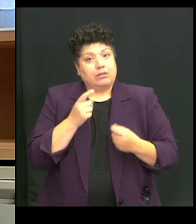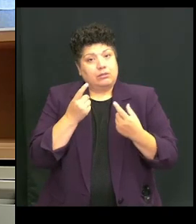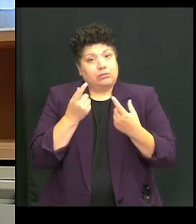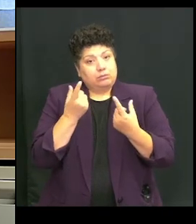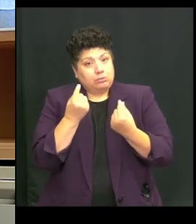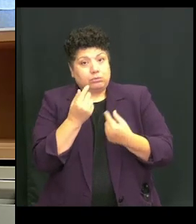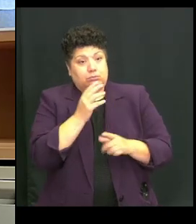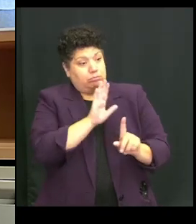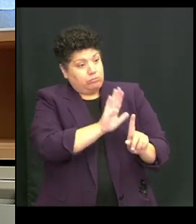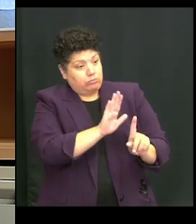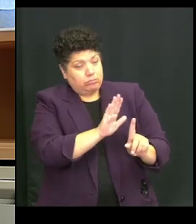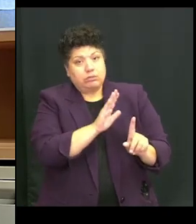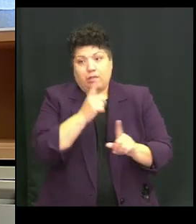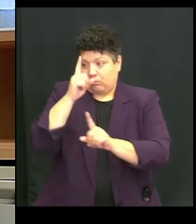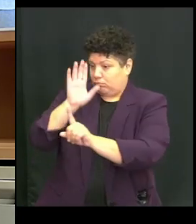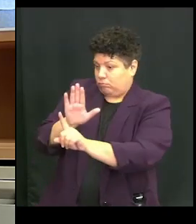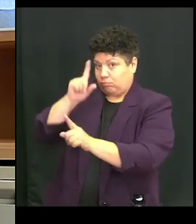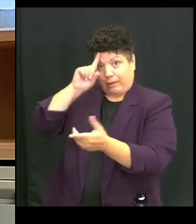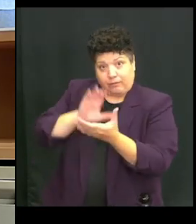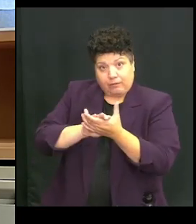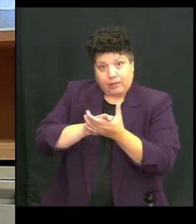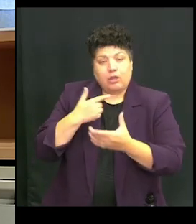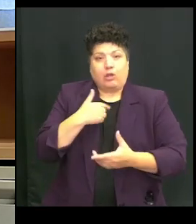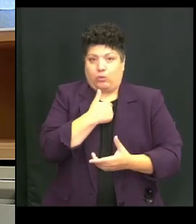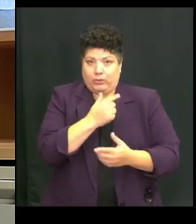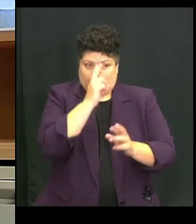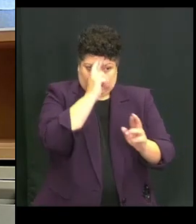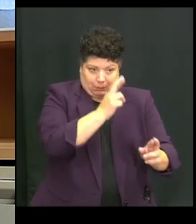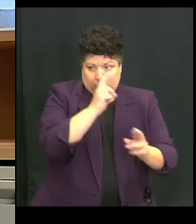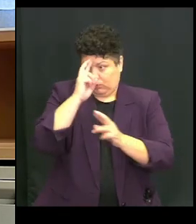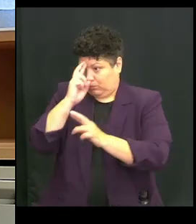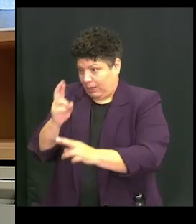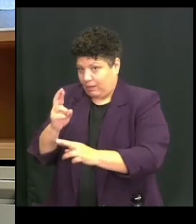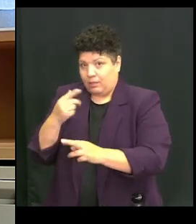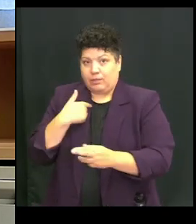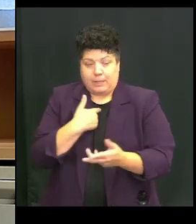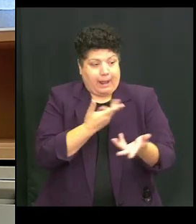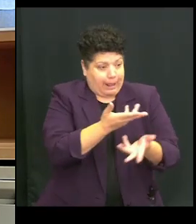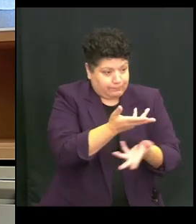and respectively engage with their beliefs and try to persuade them from that perspective.